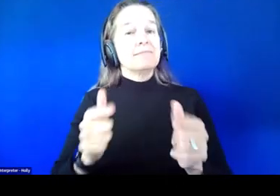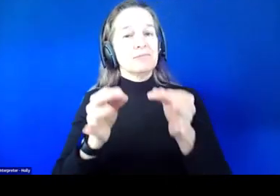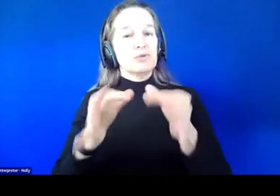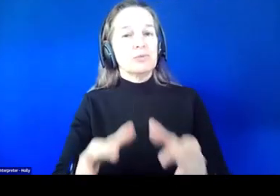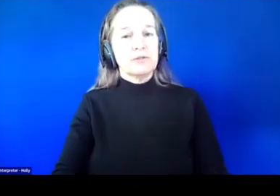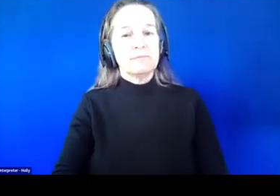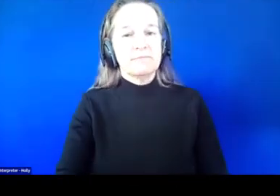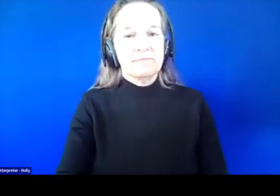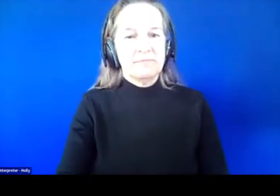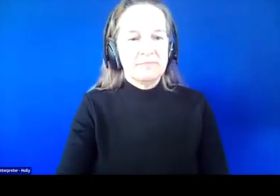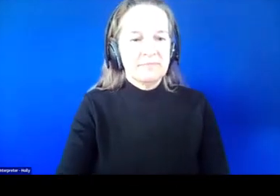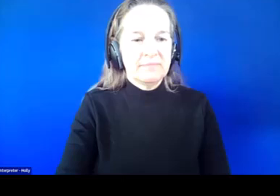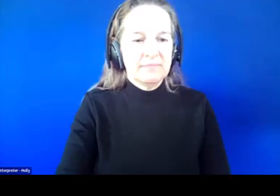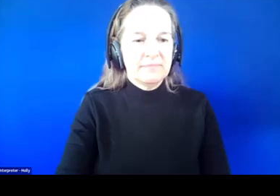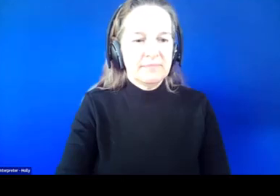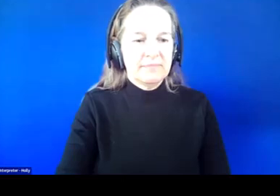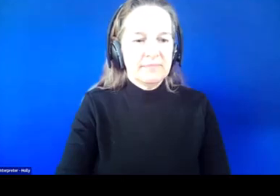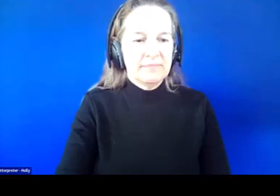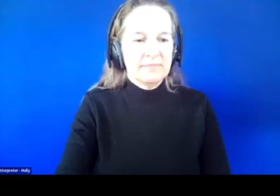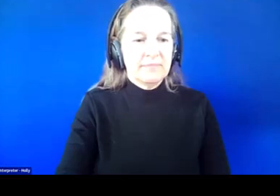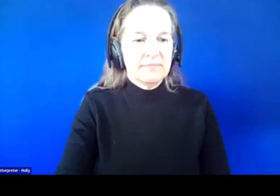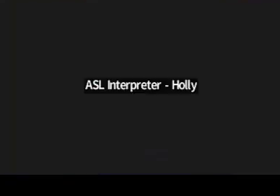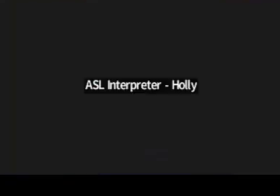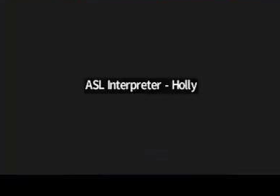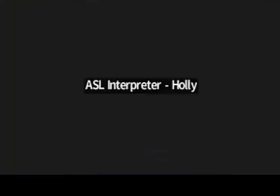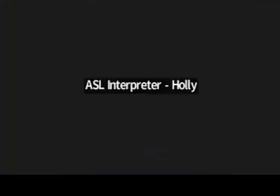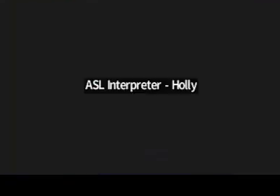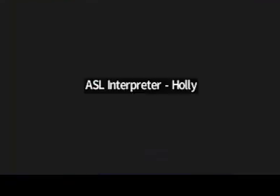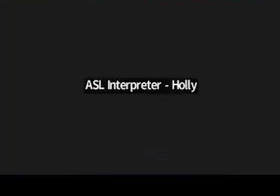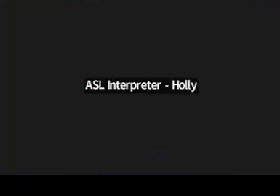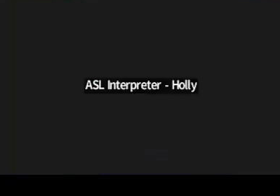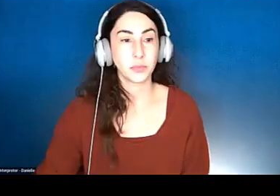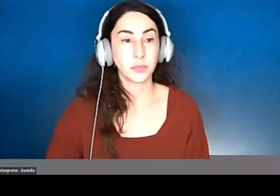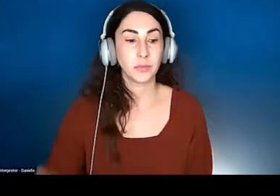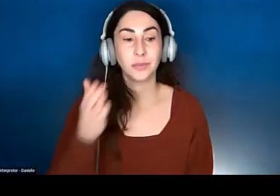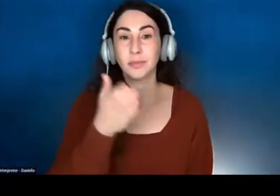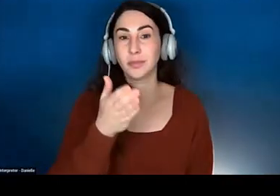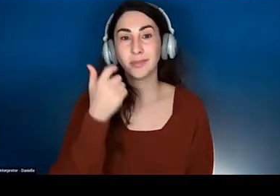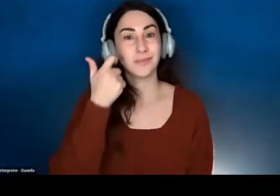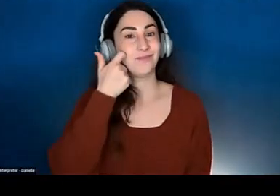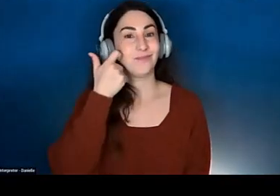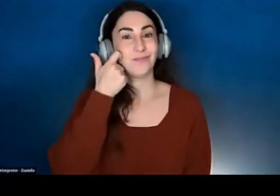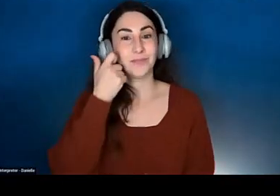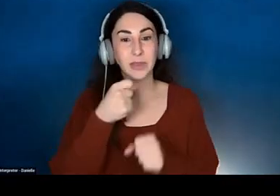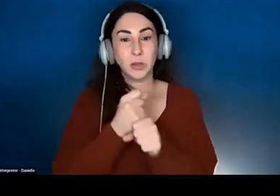So this is just this last year, 2025 and